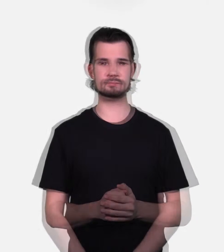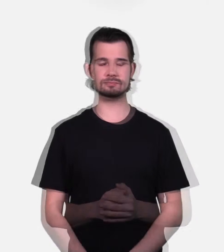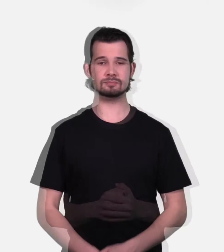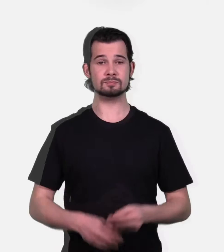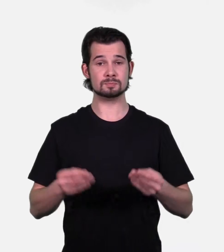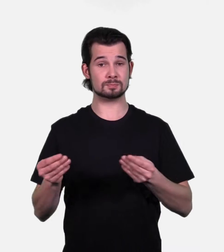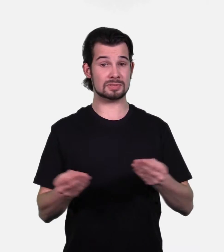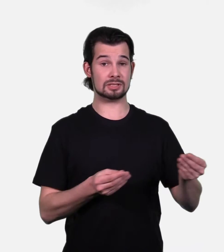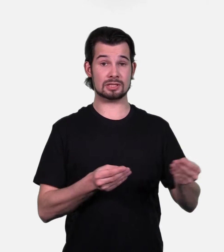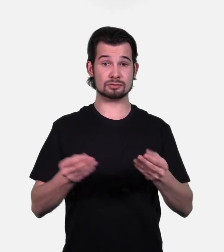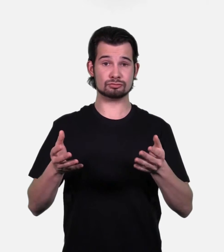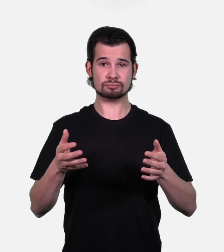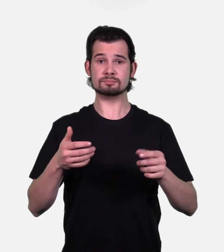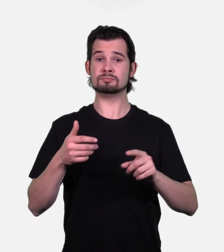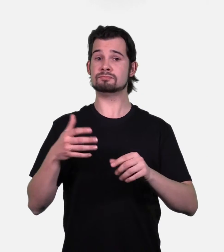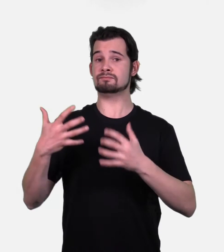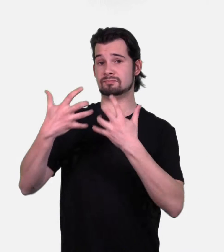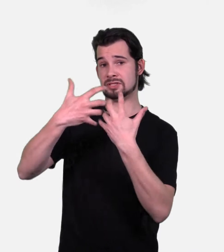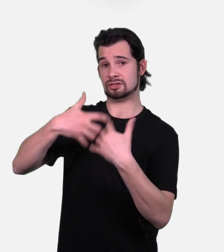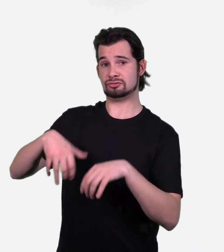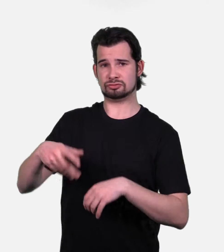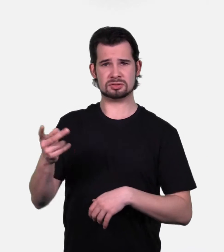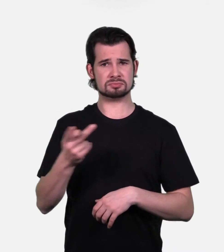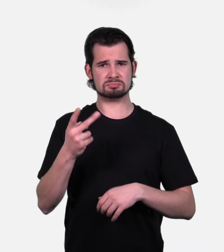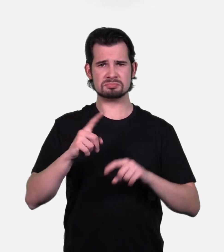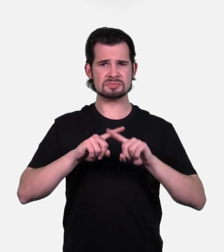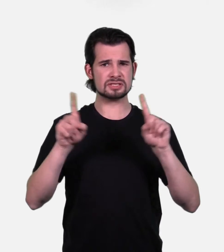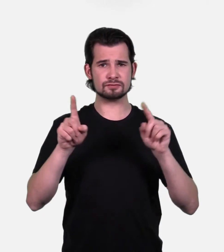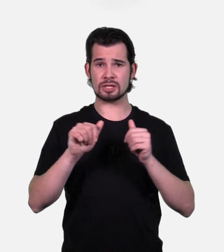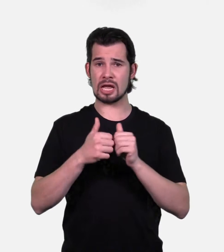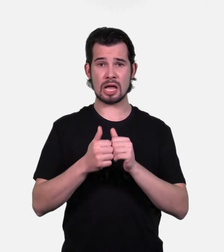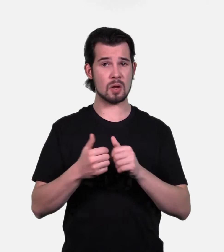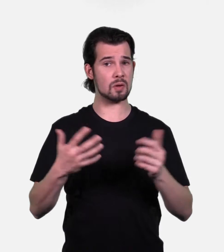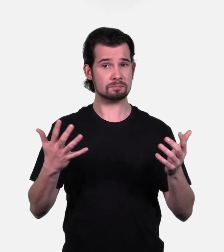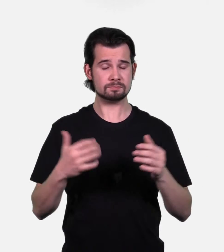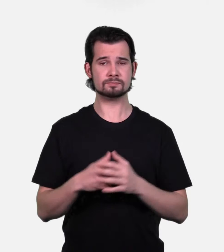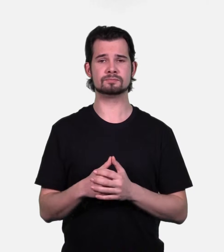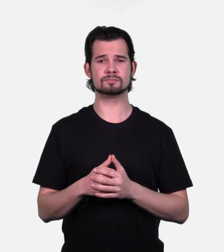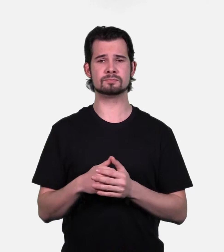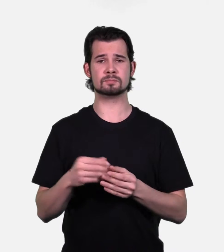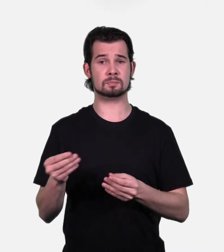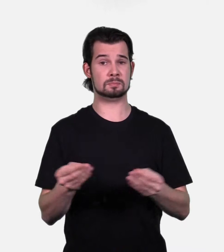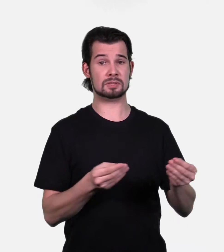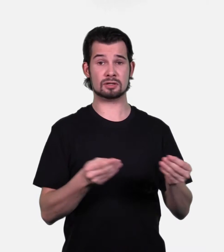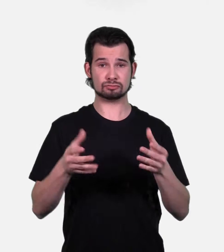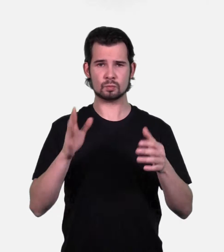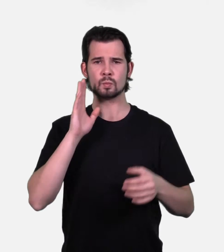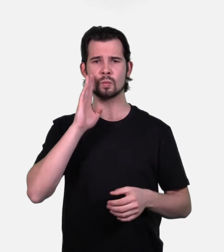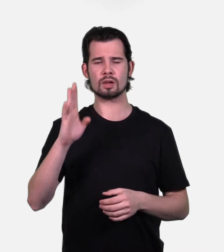Mediation is different from facilitation in that it involves direct interaction between the parties,